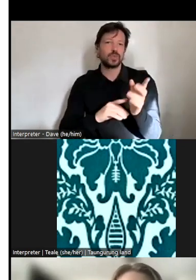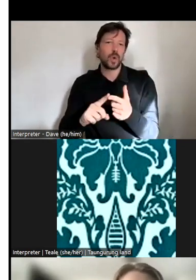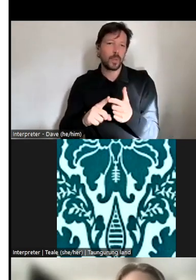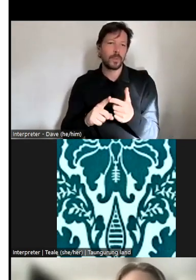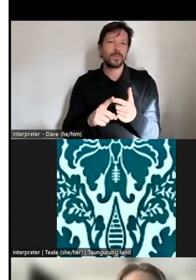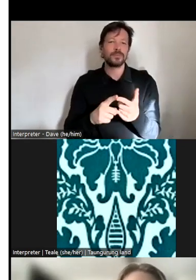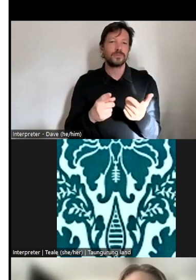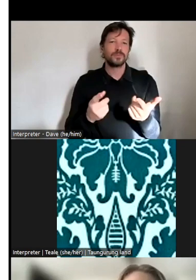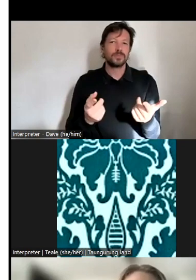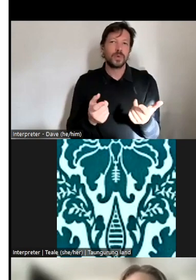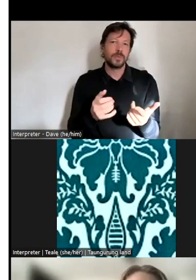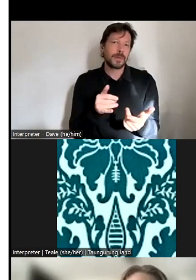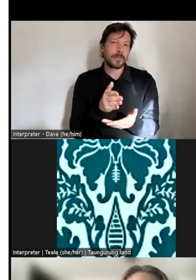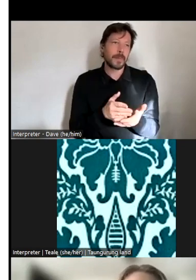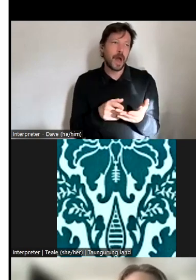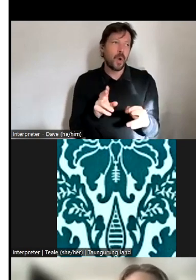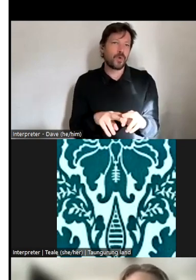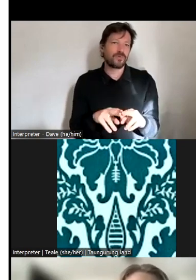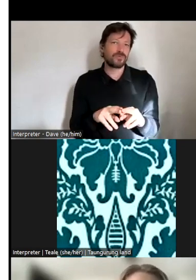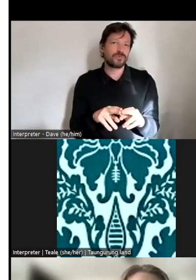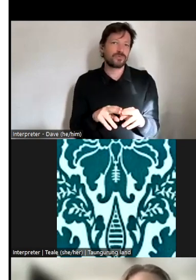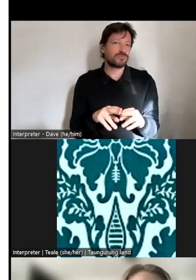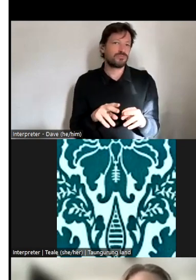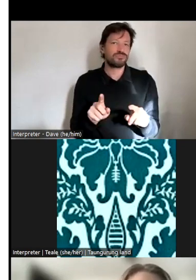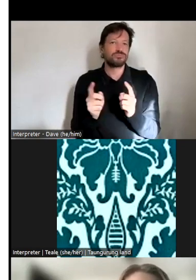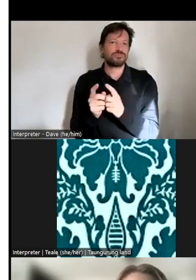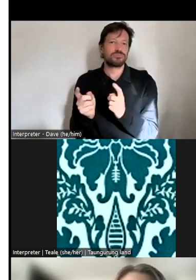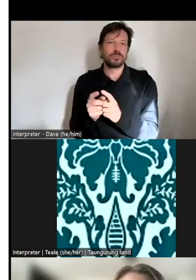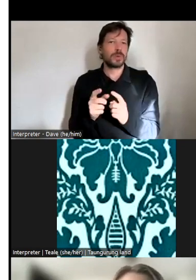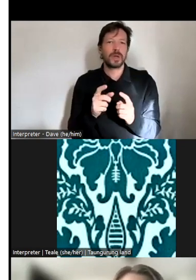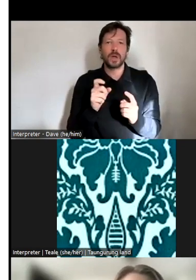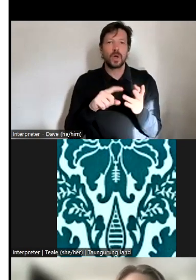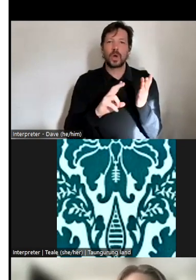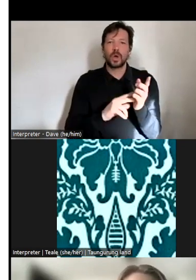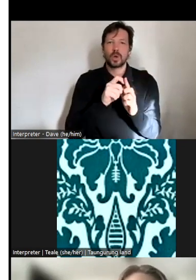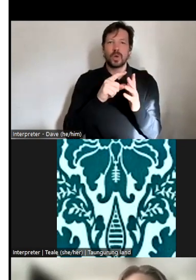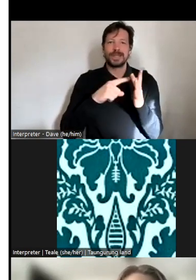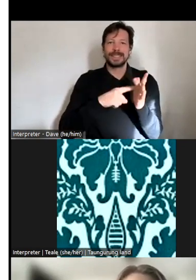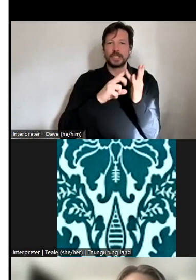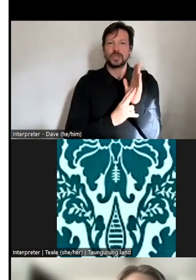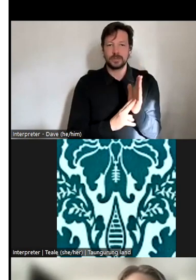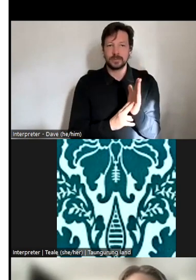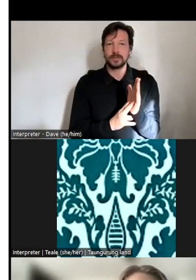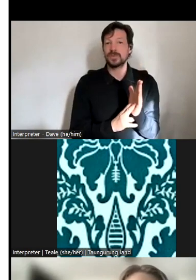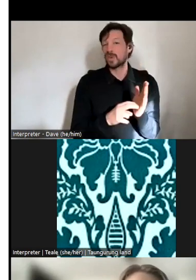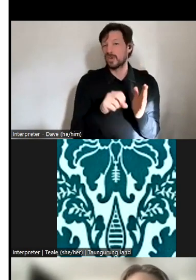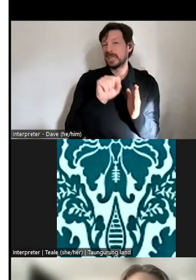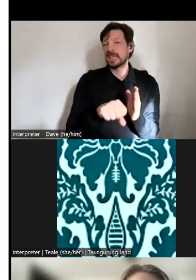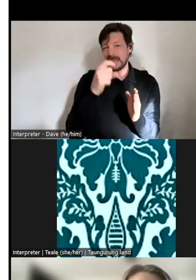It can be part of different conditions. So yes, I would put that in a genetic cause.